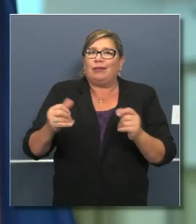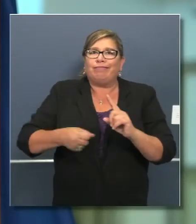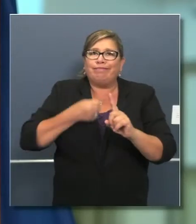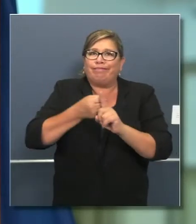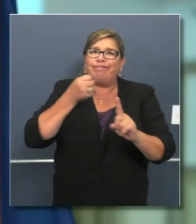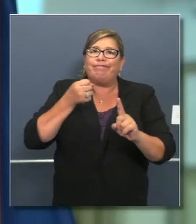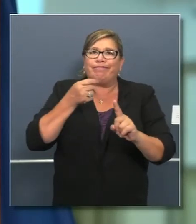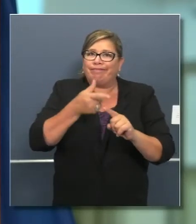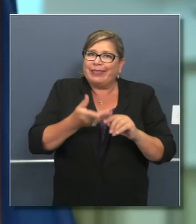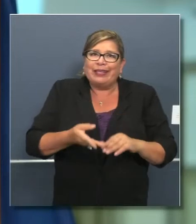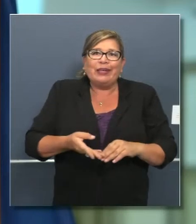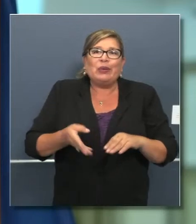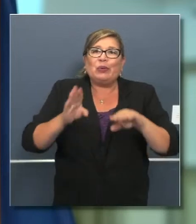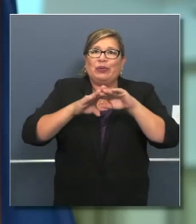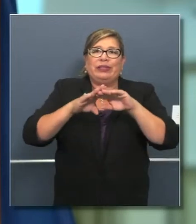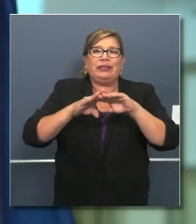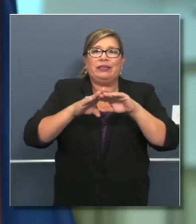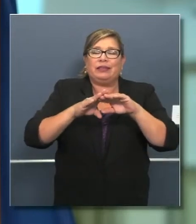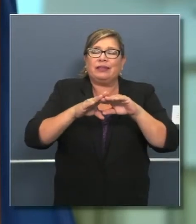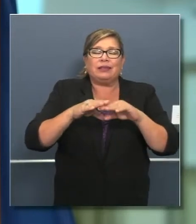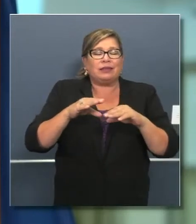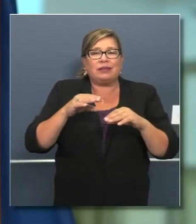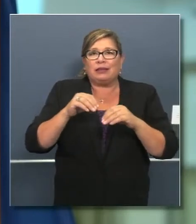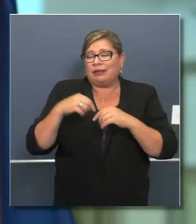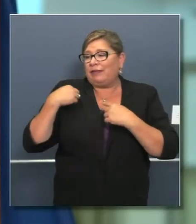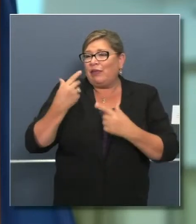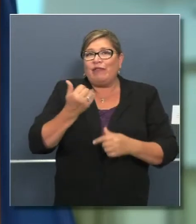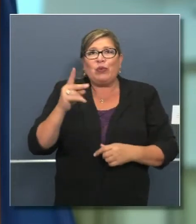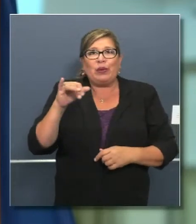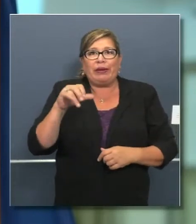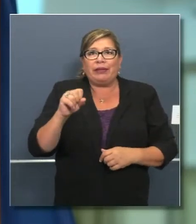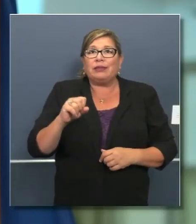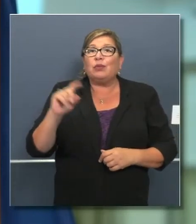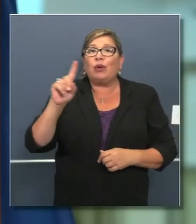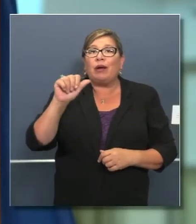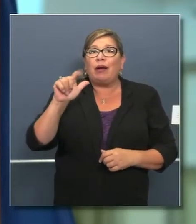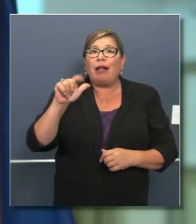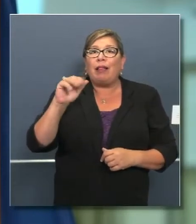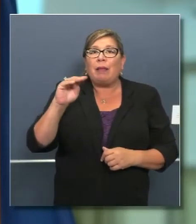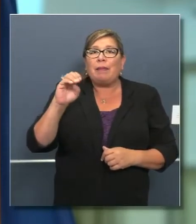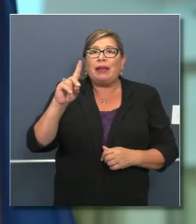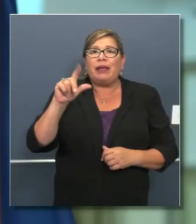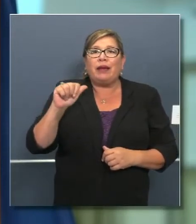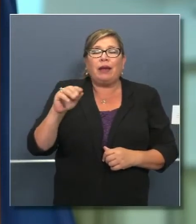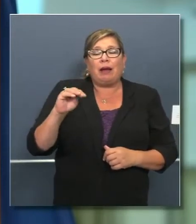increase in the last number of days in cases and it's Alameda Marin San Francisco San Mateo we've